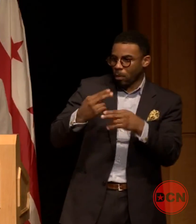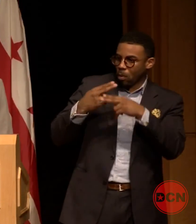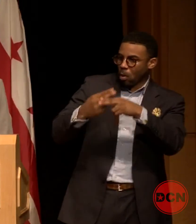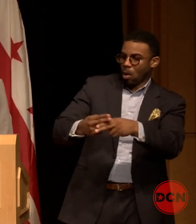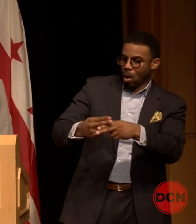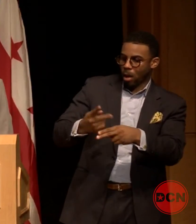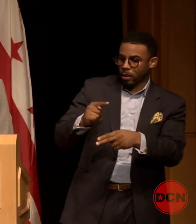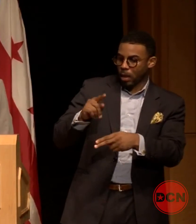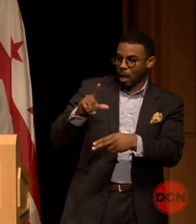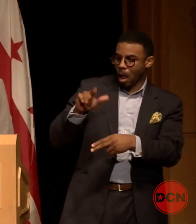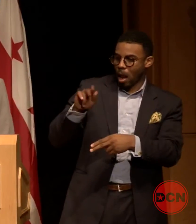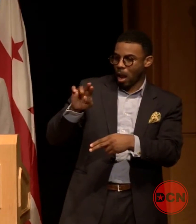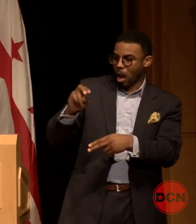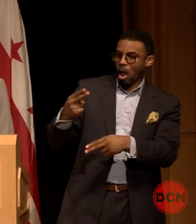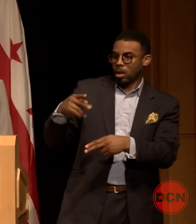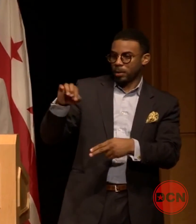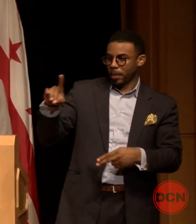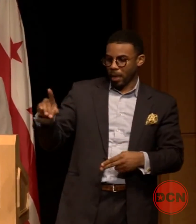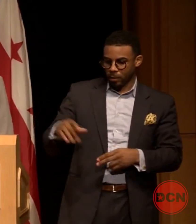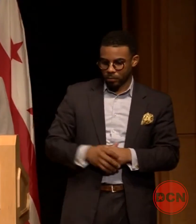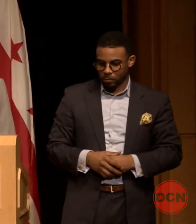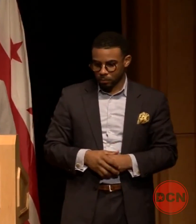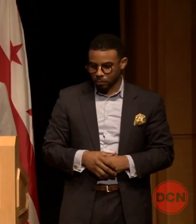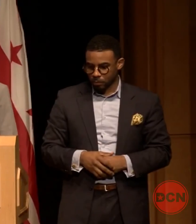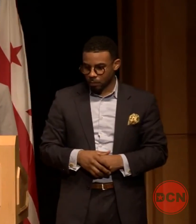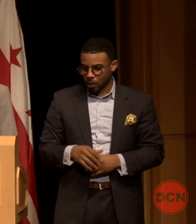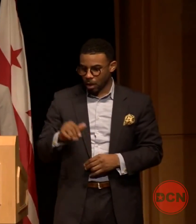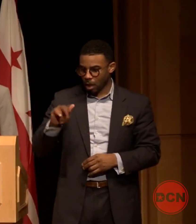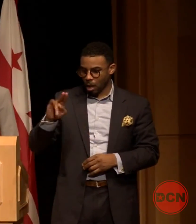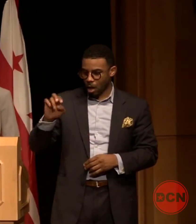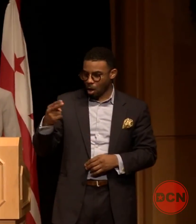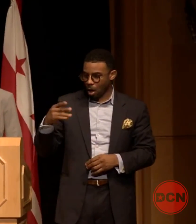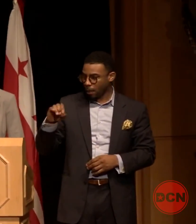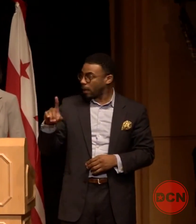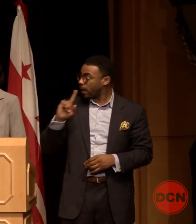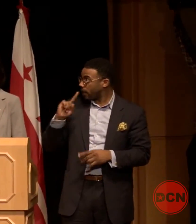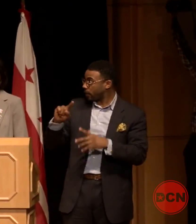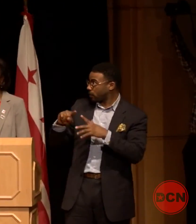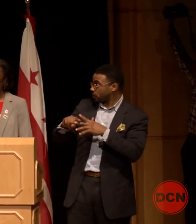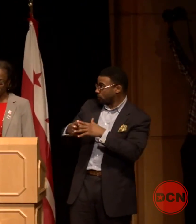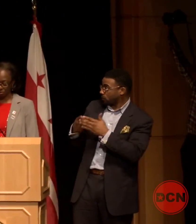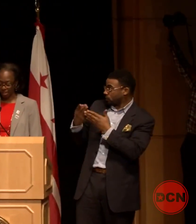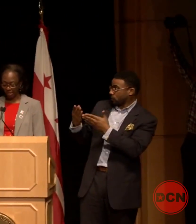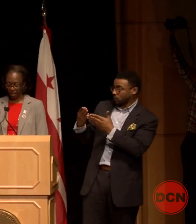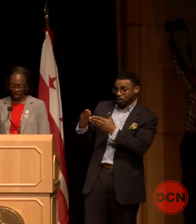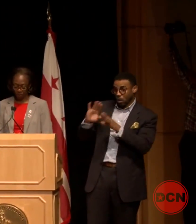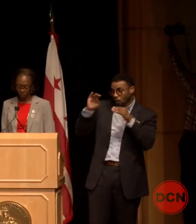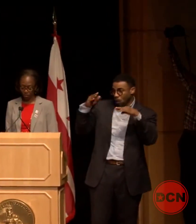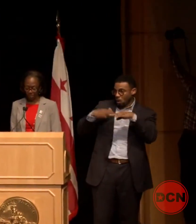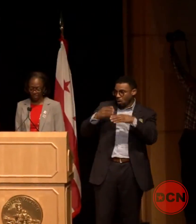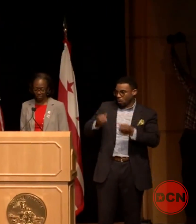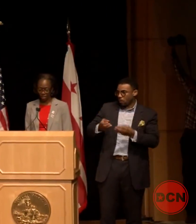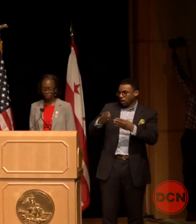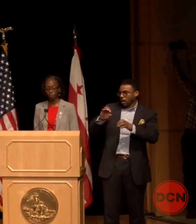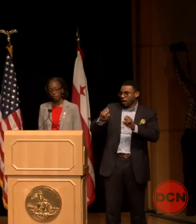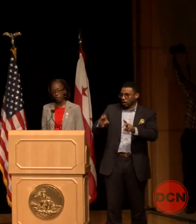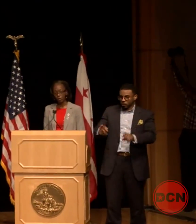THE LAUNCH PAD. THE LAUNCH PAD IS AN INITIATIVE FOCUSED ON PROVIDING OPPORTUNITIES FOR LOCAL